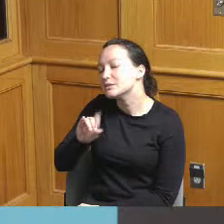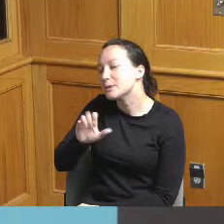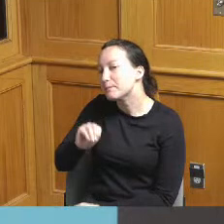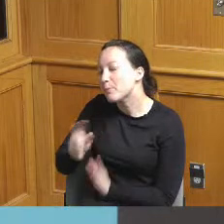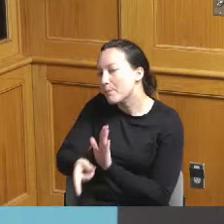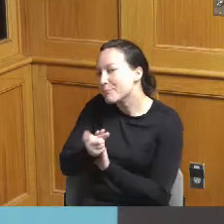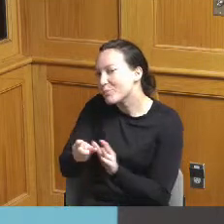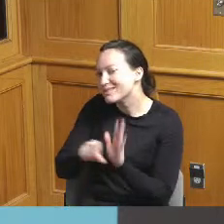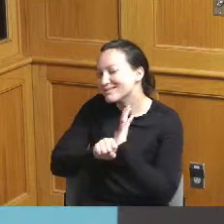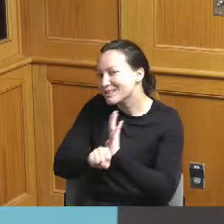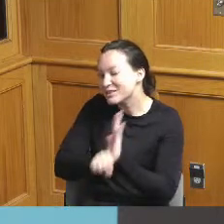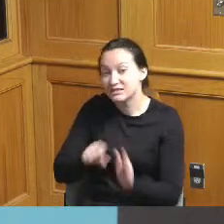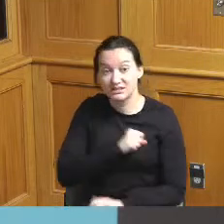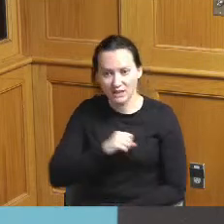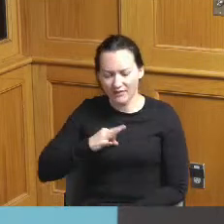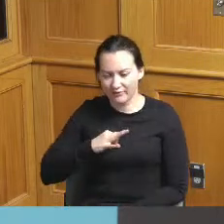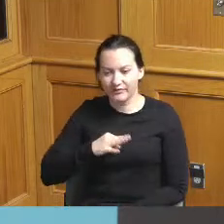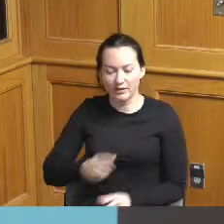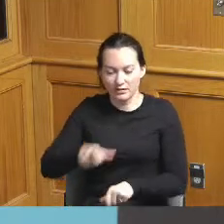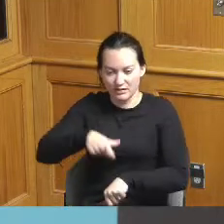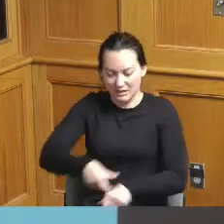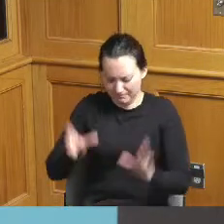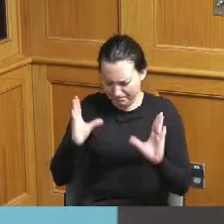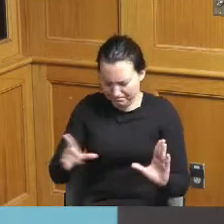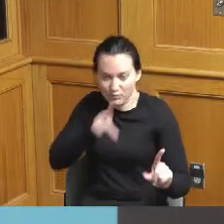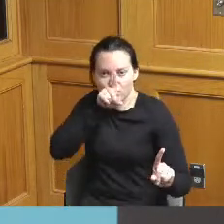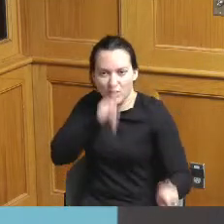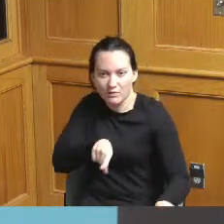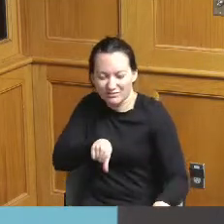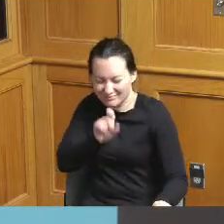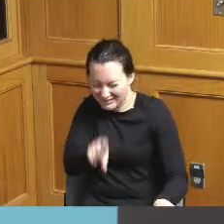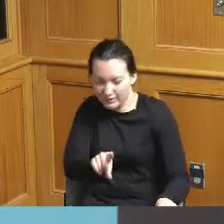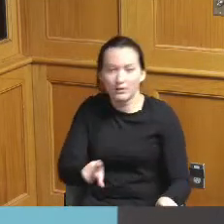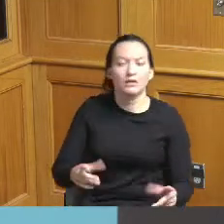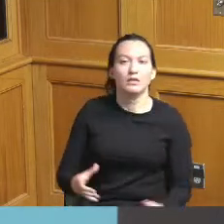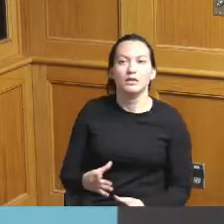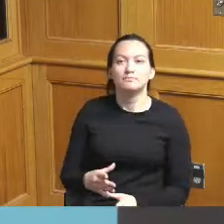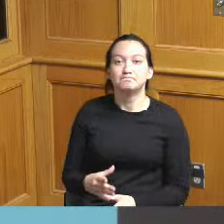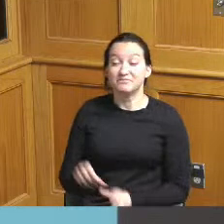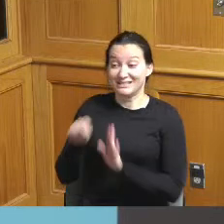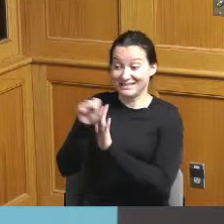and it's a point in time study that they have to respond to that that tells the state What